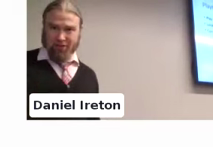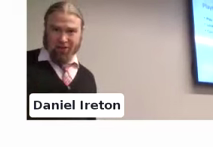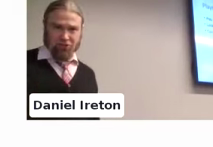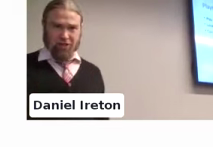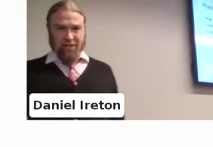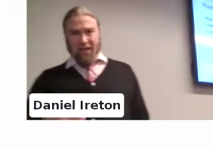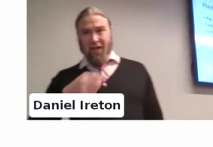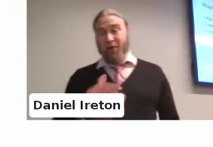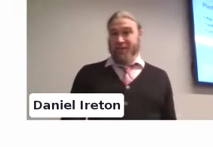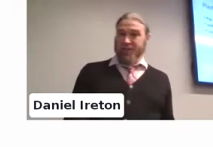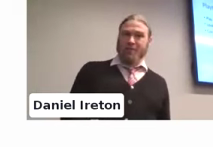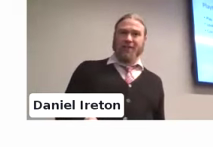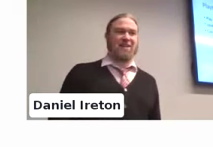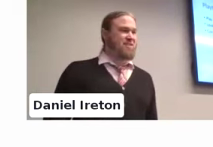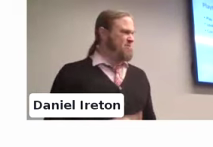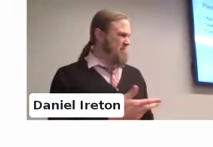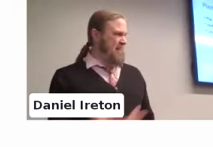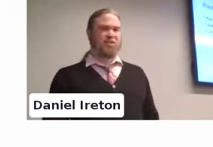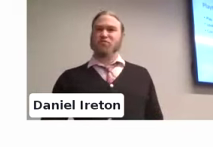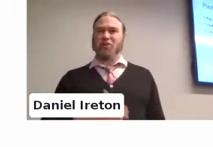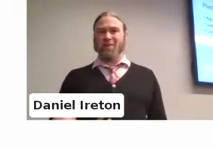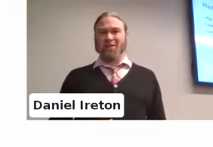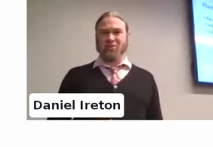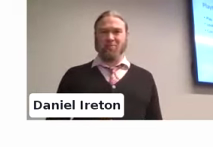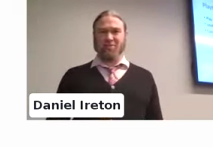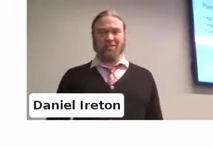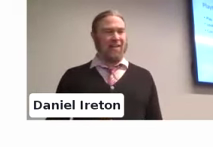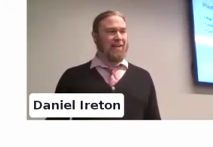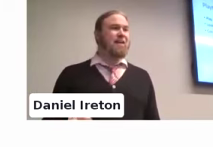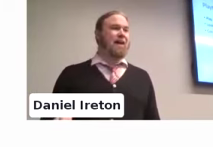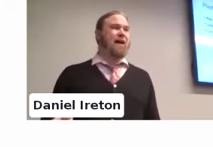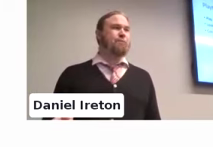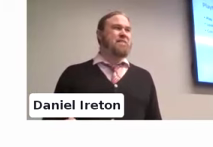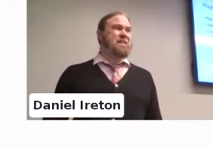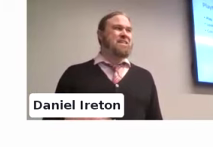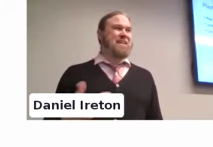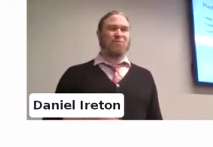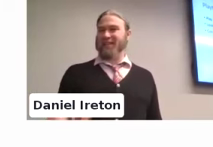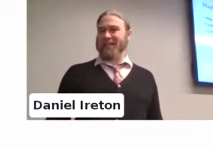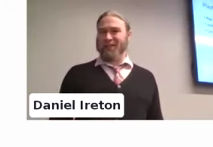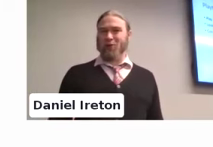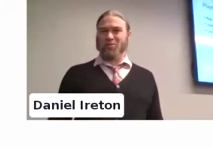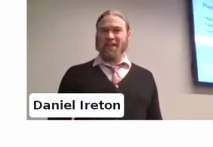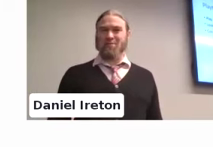Those tend to fall Harder on disabled people. Daniel: So some of our play testing methodology.